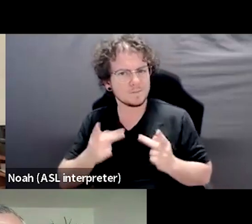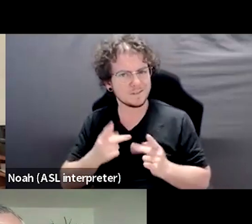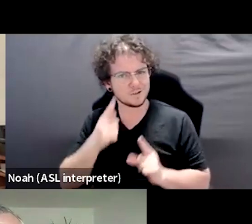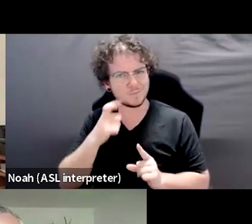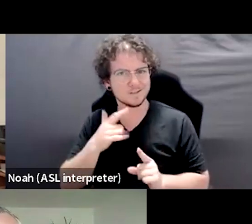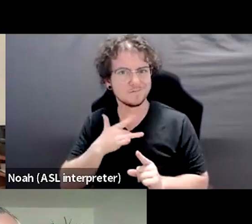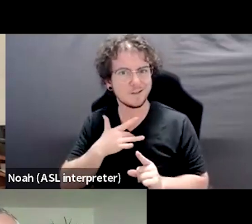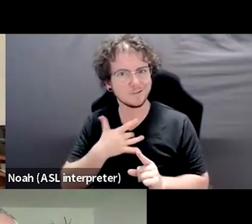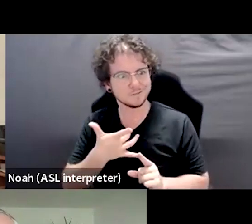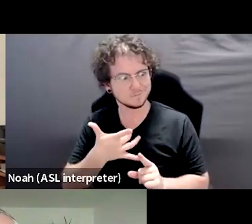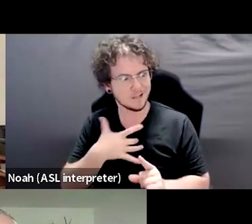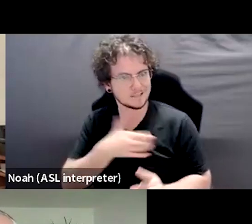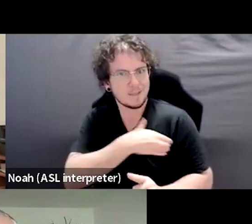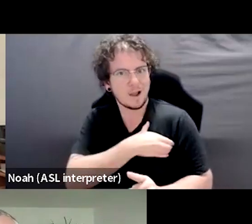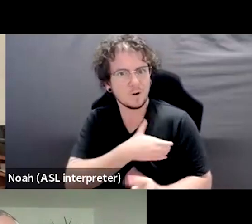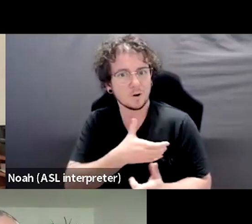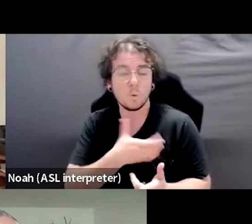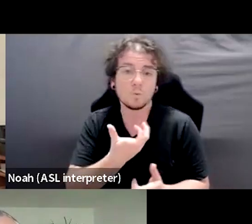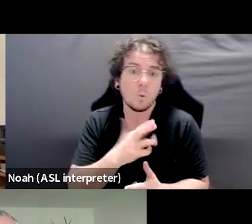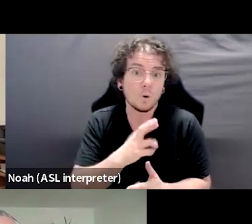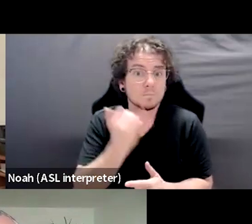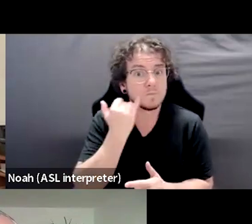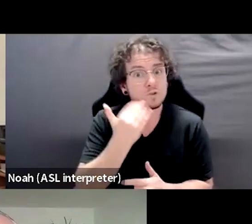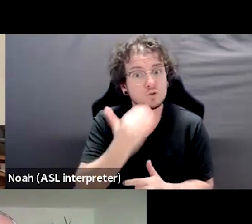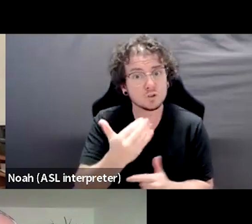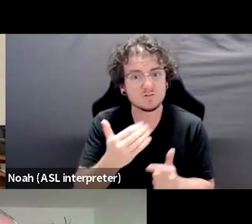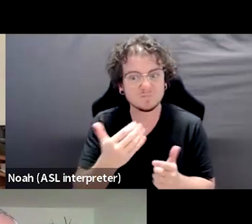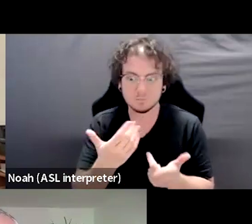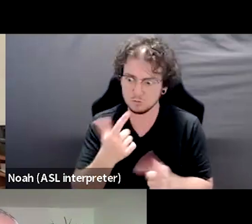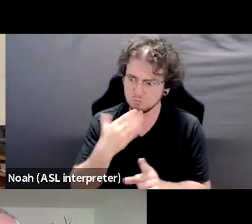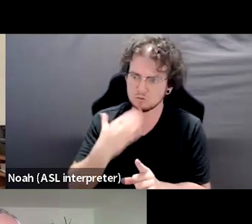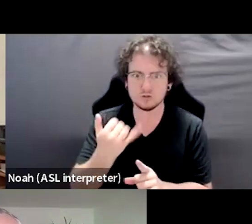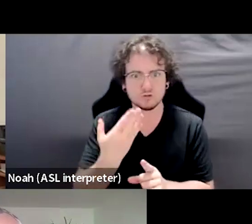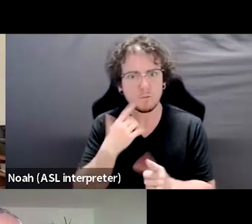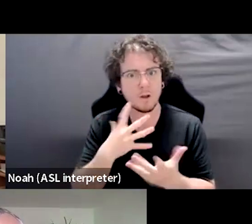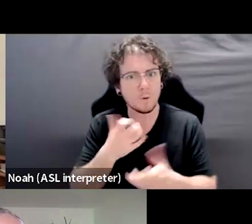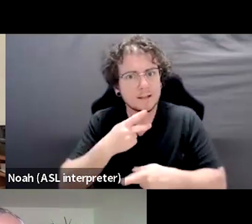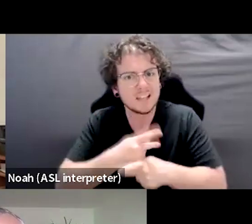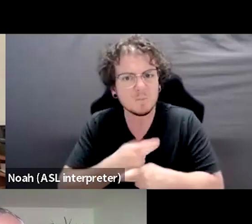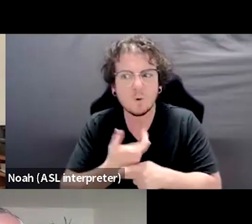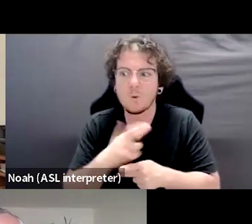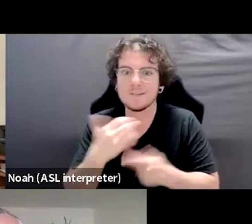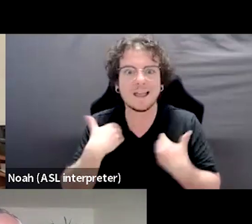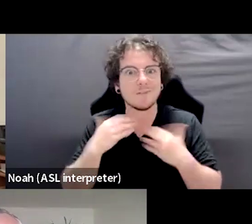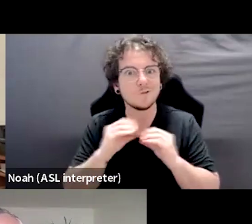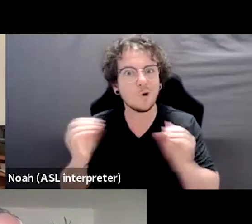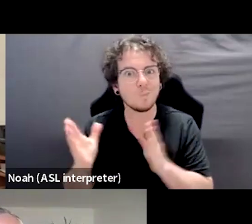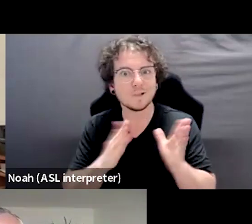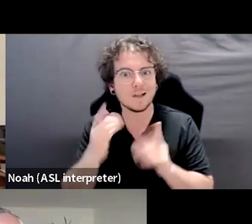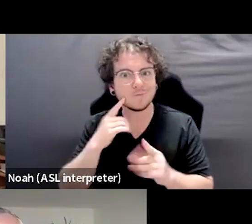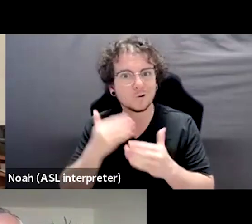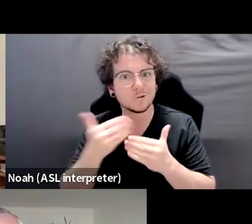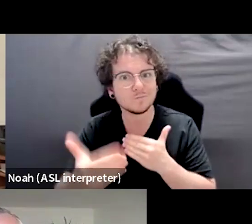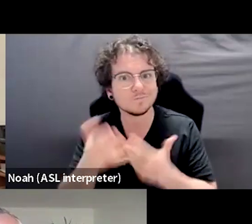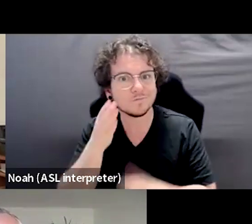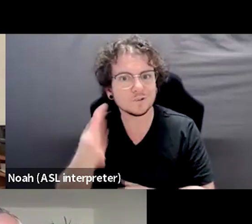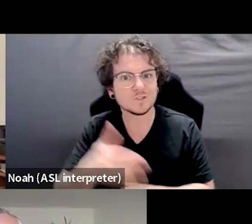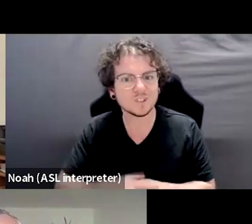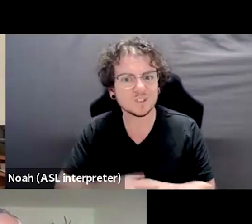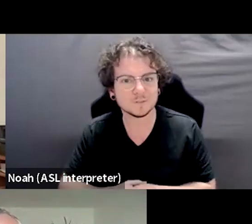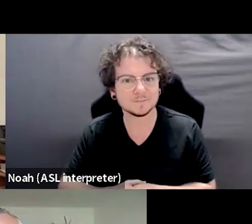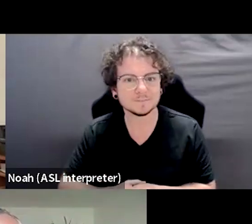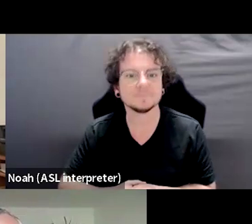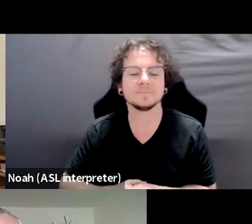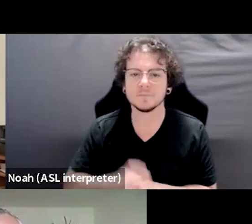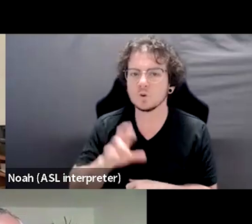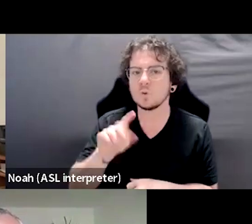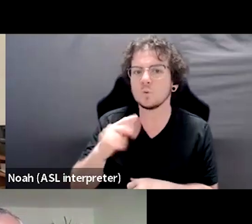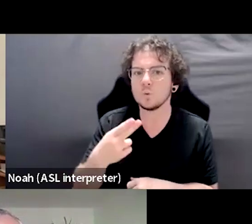a great job or they don't have a succession plan? Ruth: I don't have stats to back this up. But from